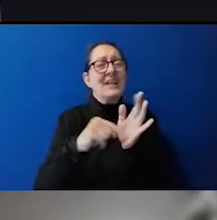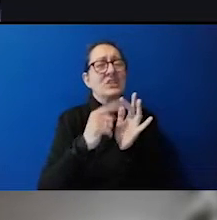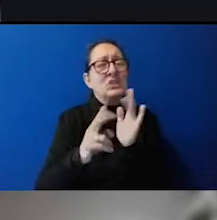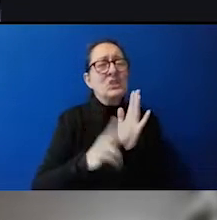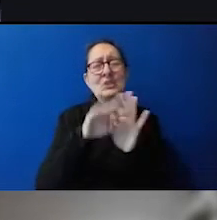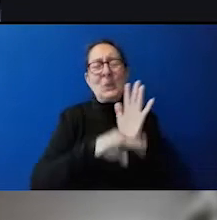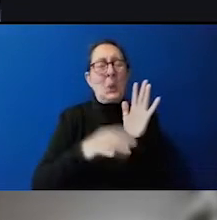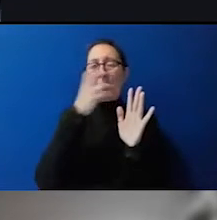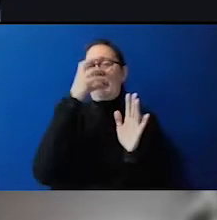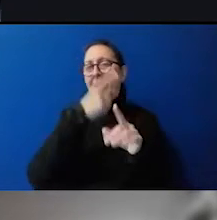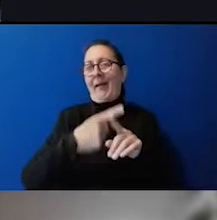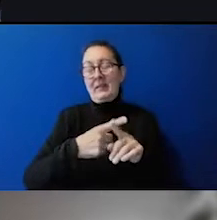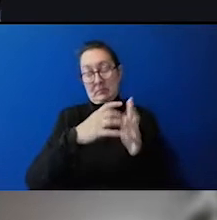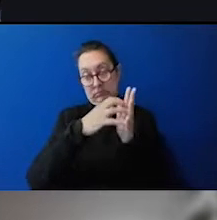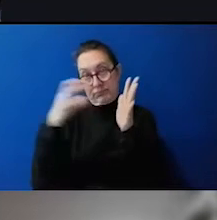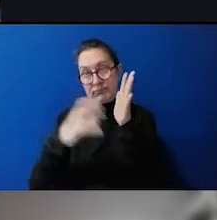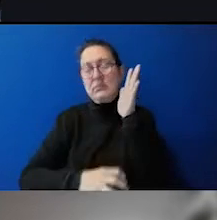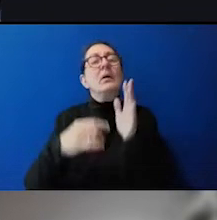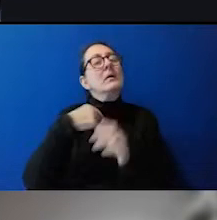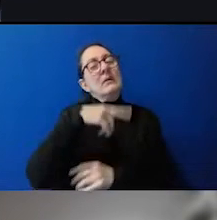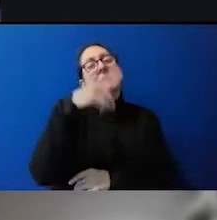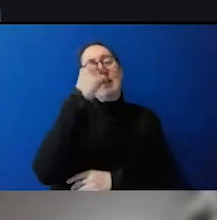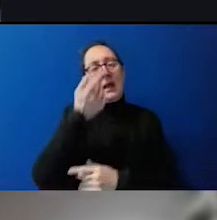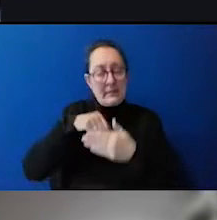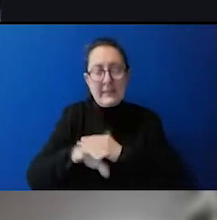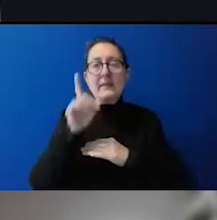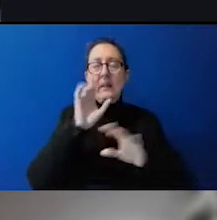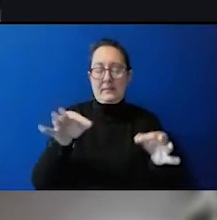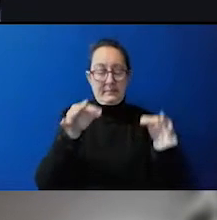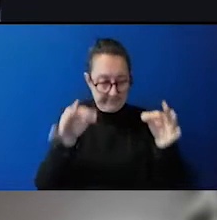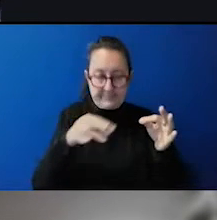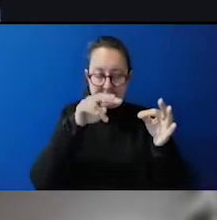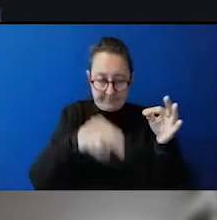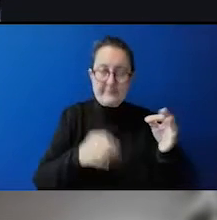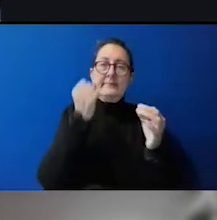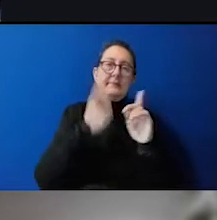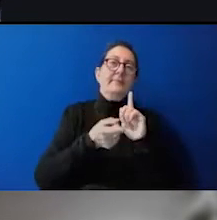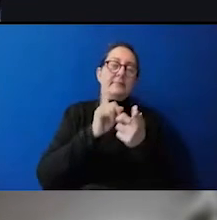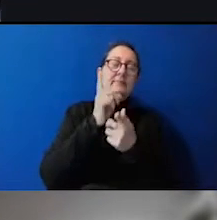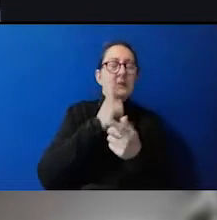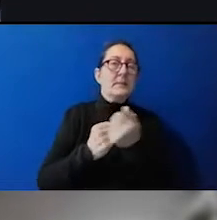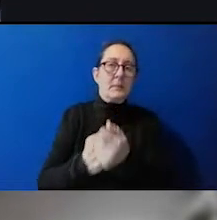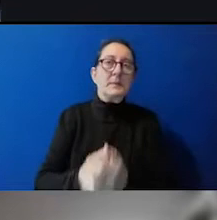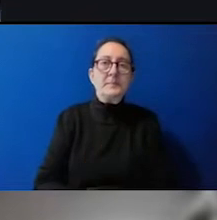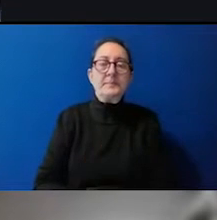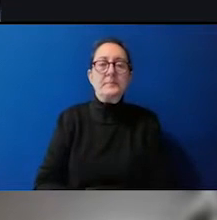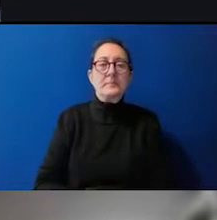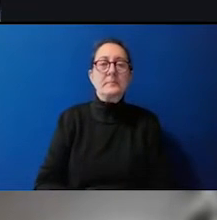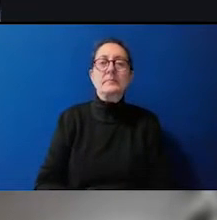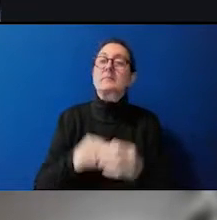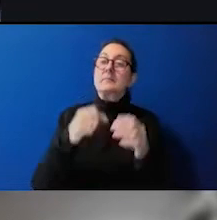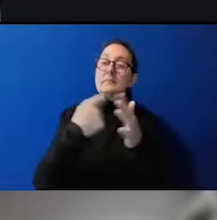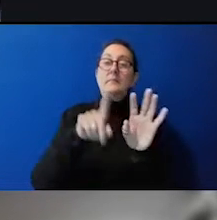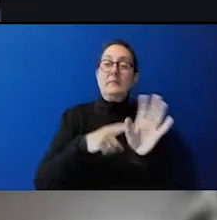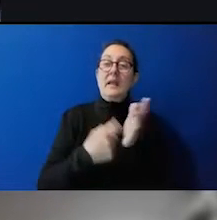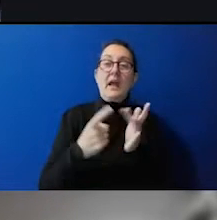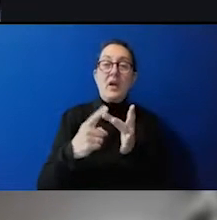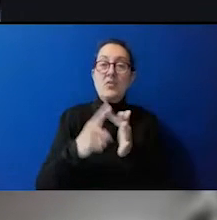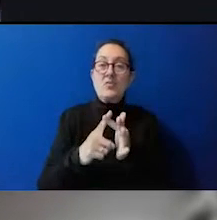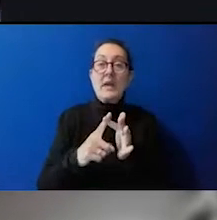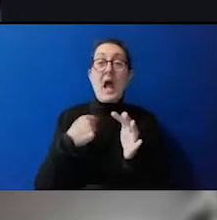solicitor thank you so much Ki um I'm just going to stop the um slides